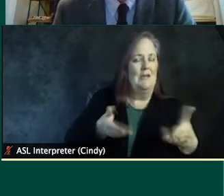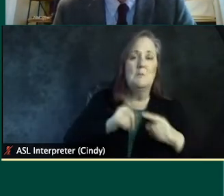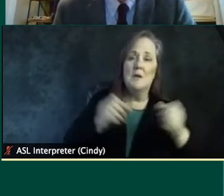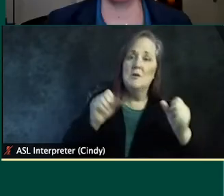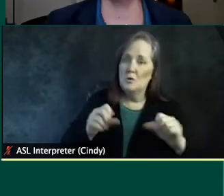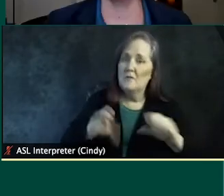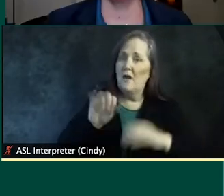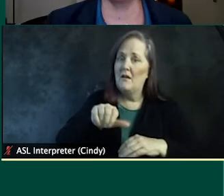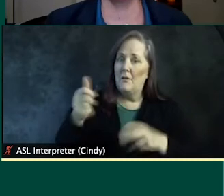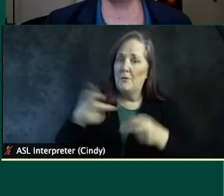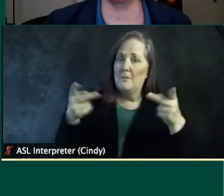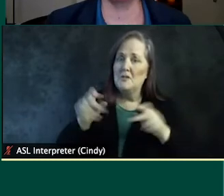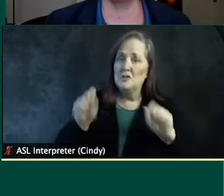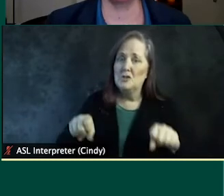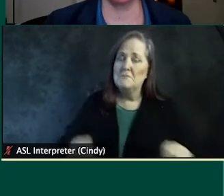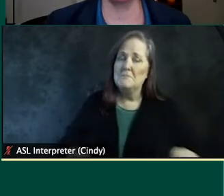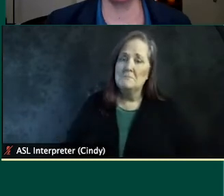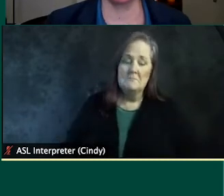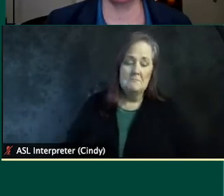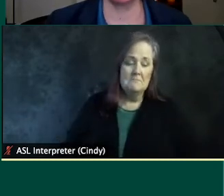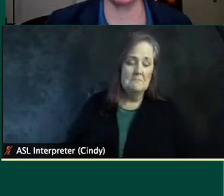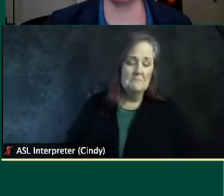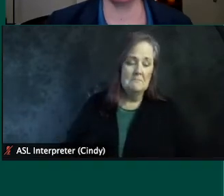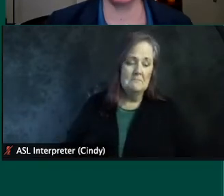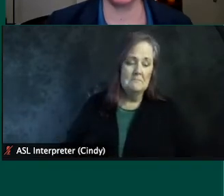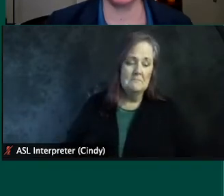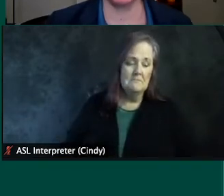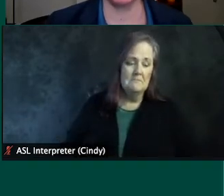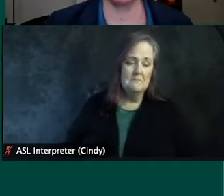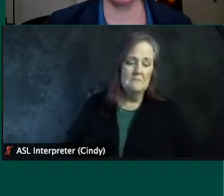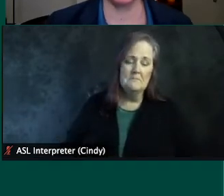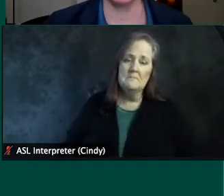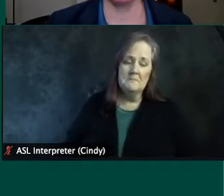Would this make rideshare companies responsible for any misconduct that their employees engage in?